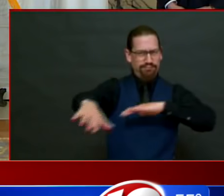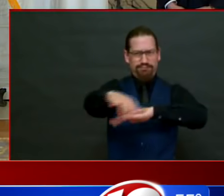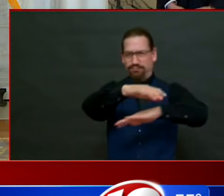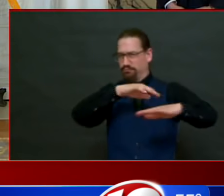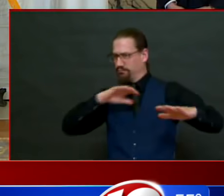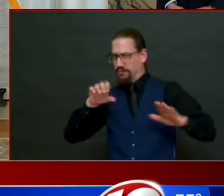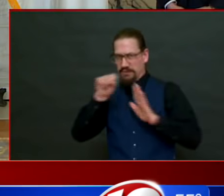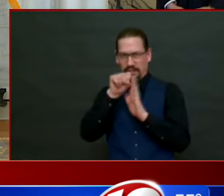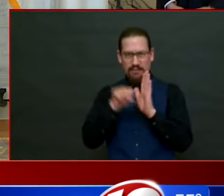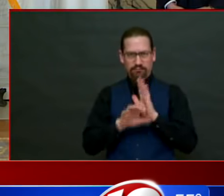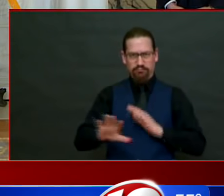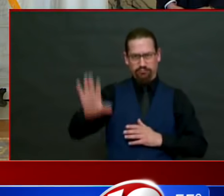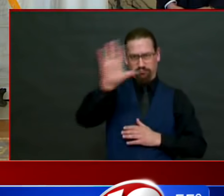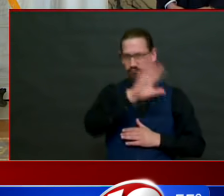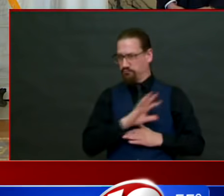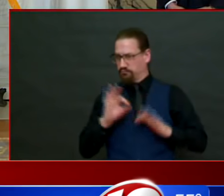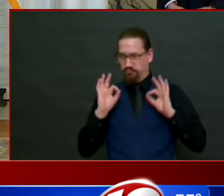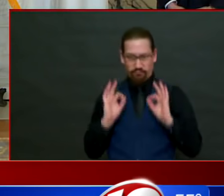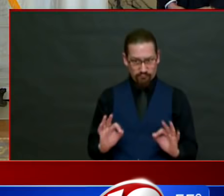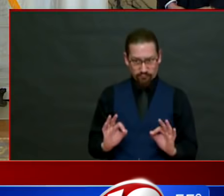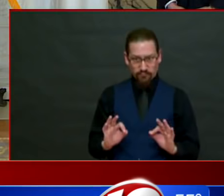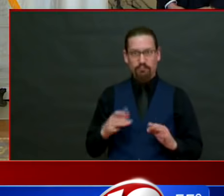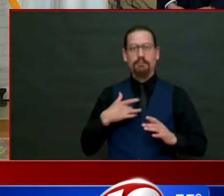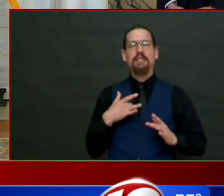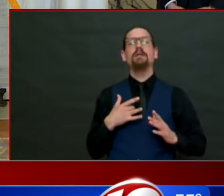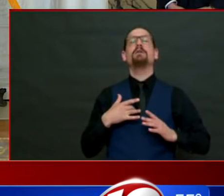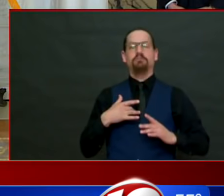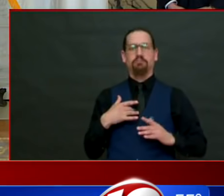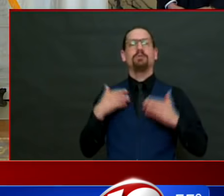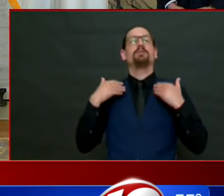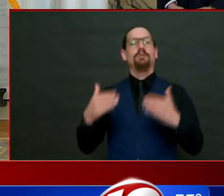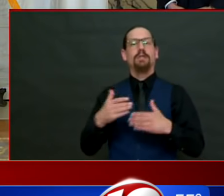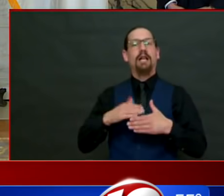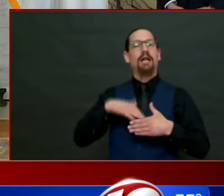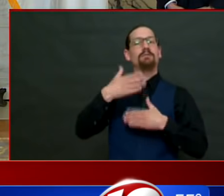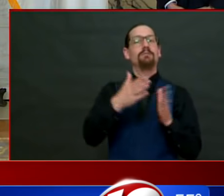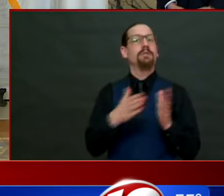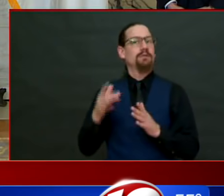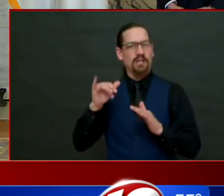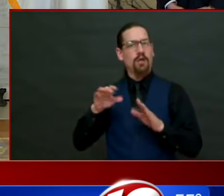DO. THAT IS THE GOAL. EVERYTHING WE ARE SETTING UP